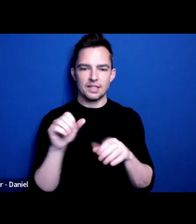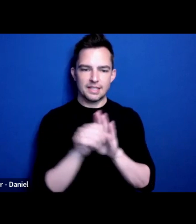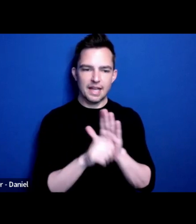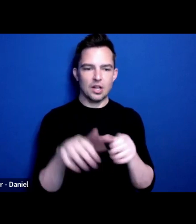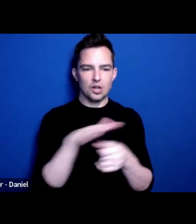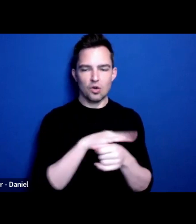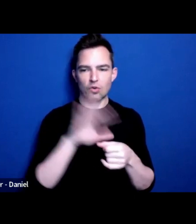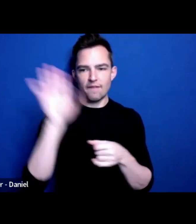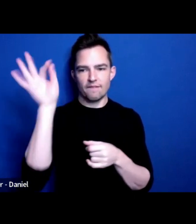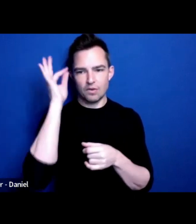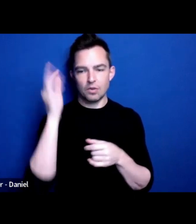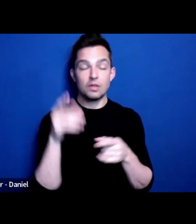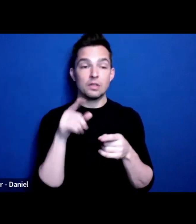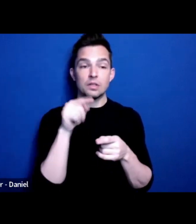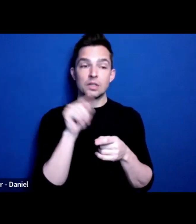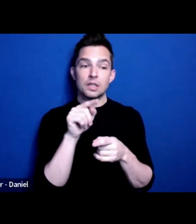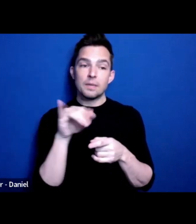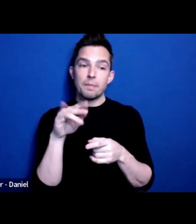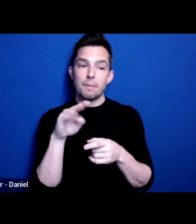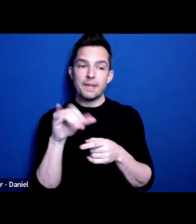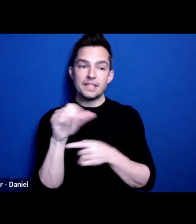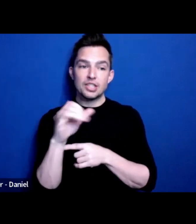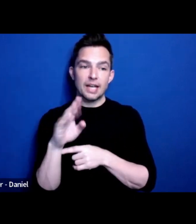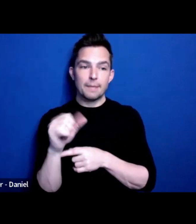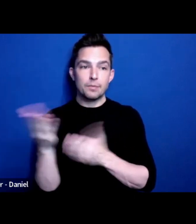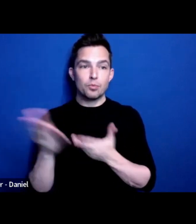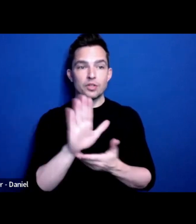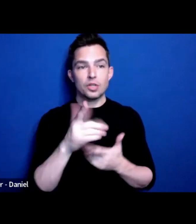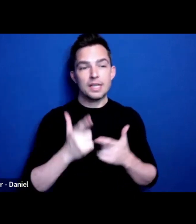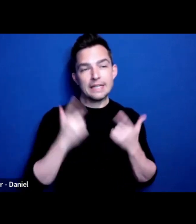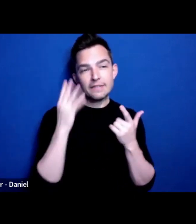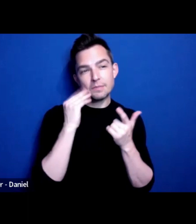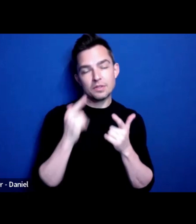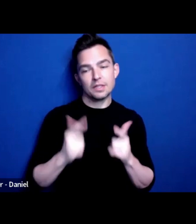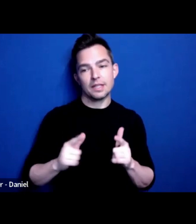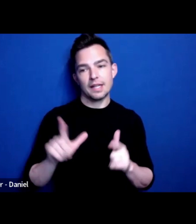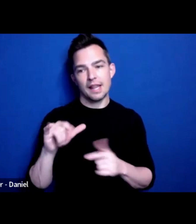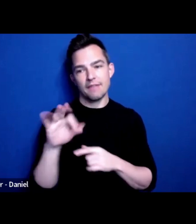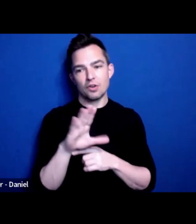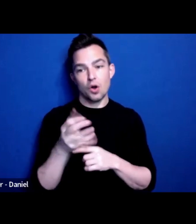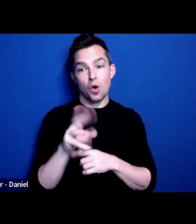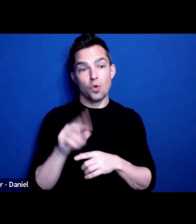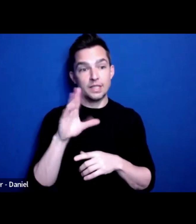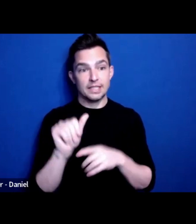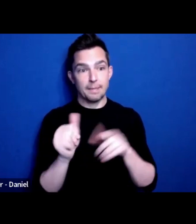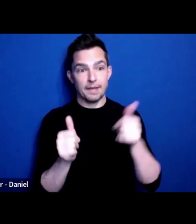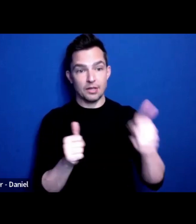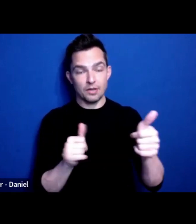Jacobs brings us her lived experience of life with your own disability, and that as a mother